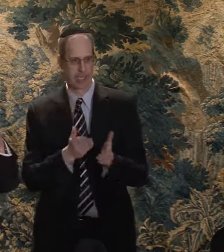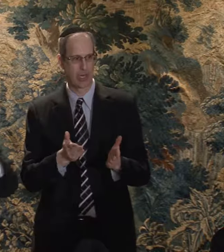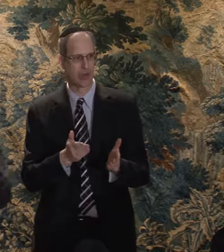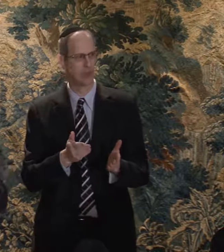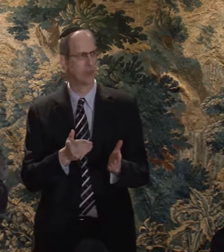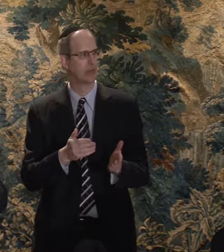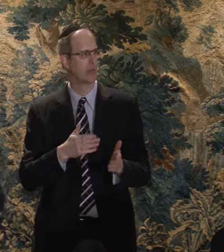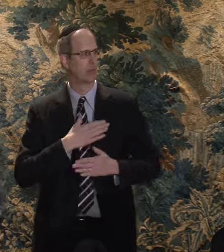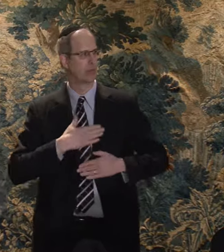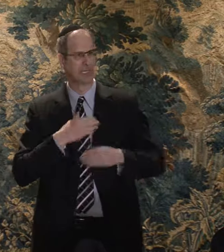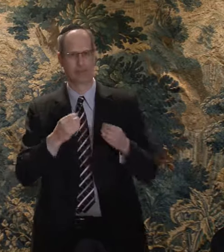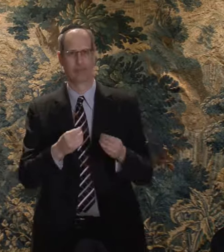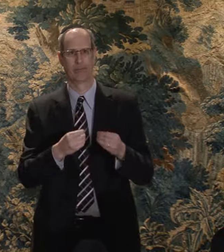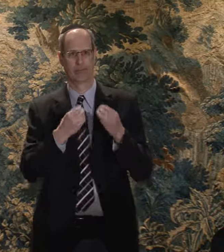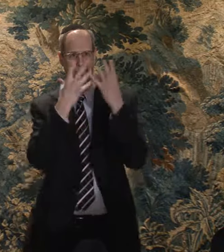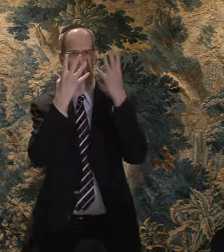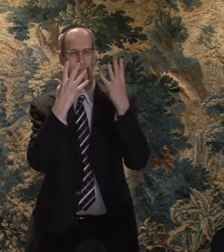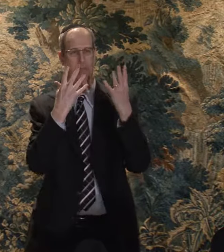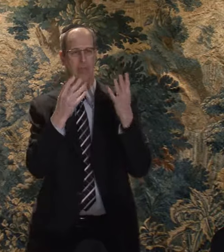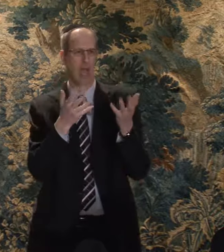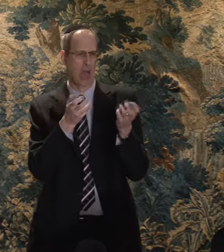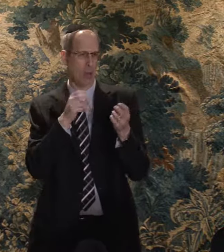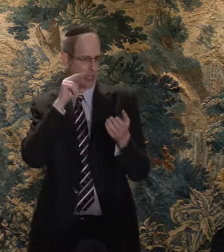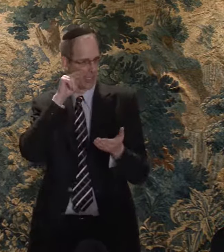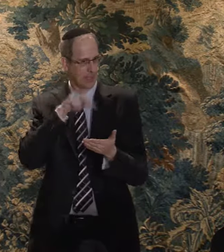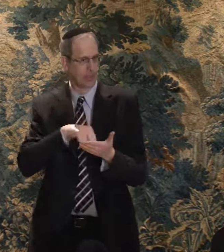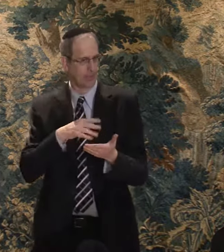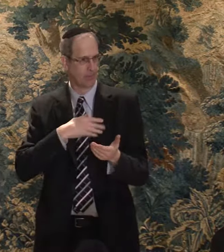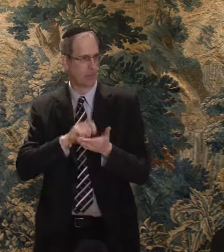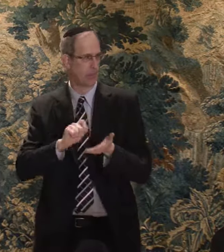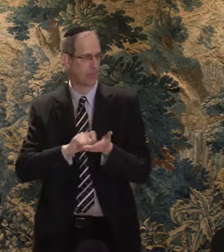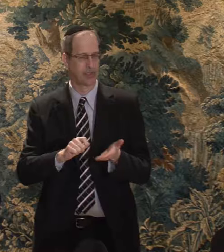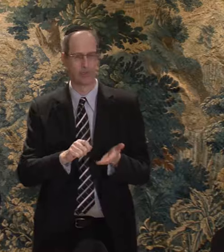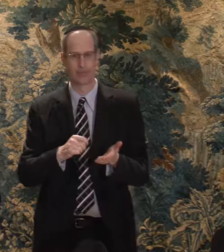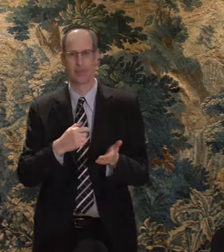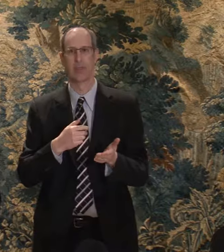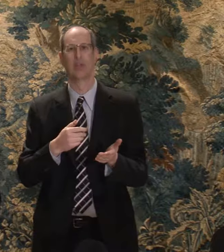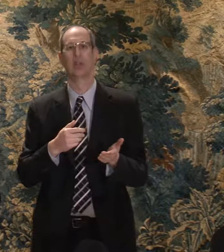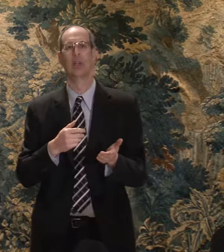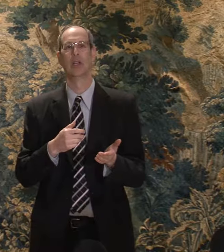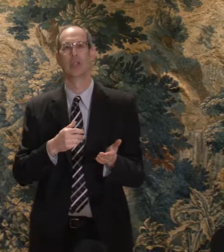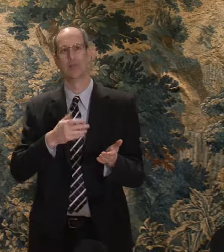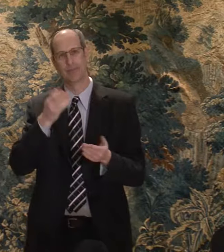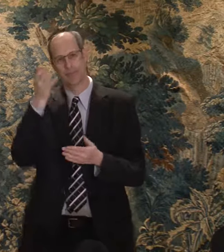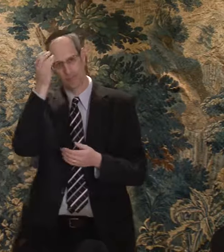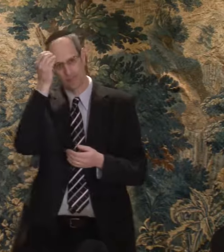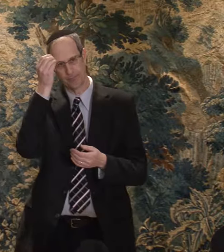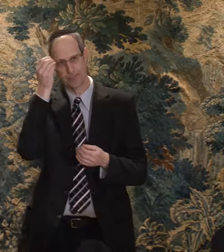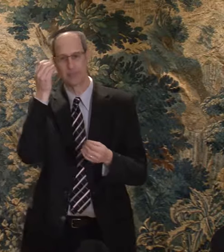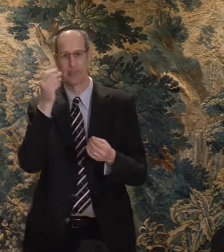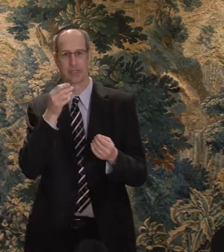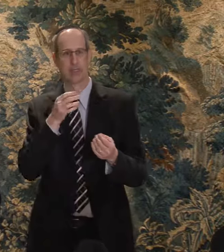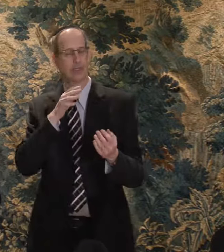lights on because i can't see my notes so to speak in front of them and see the